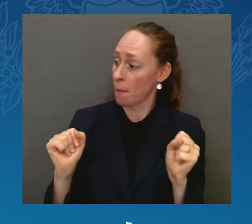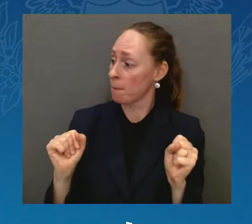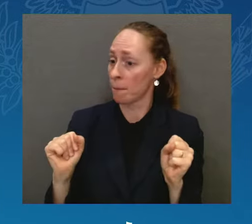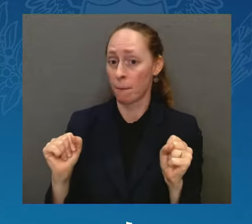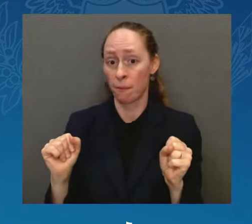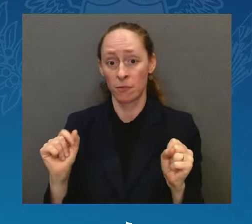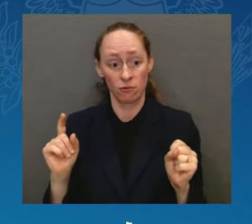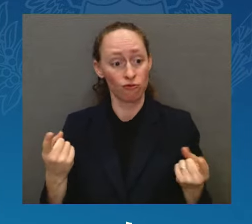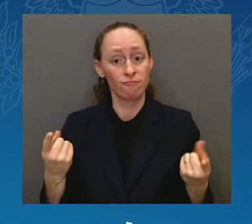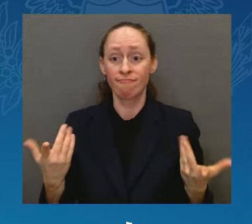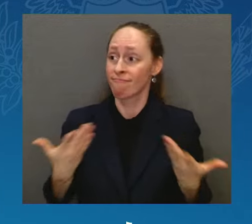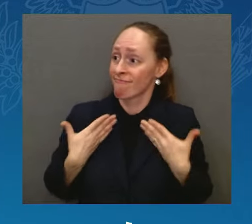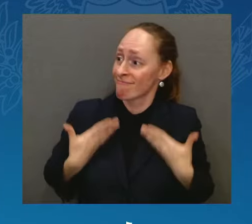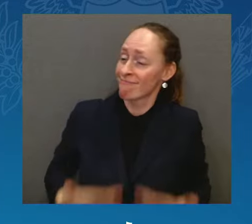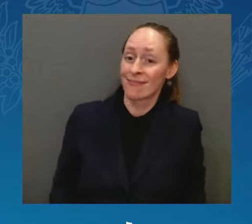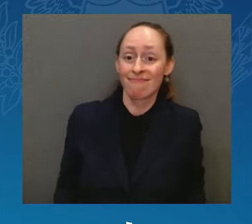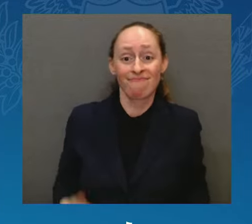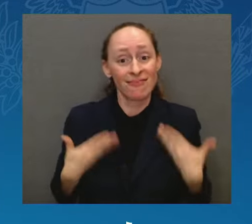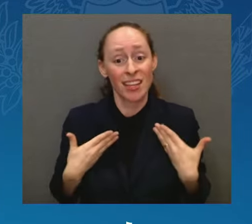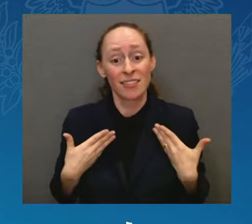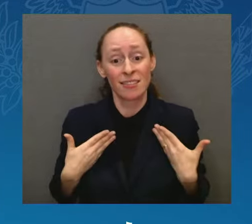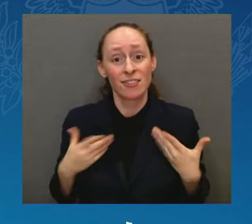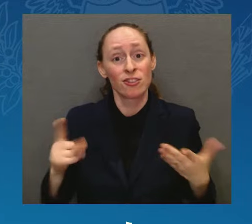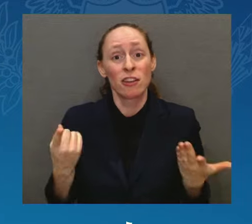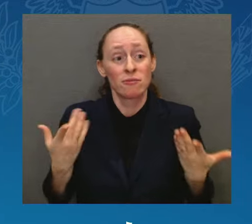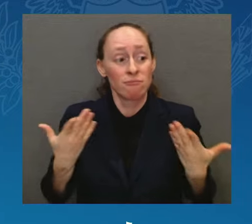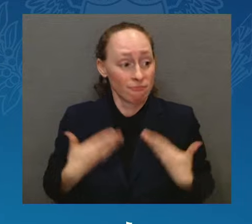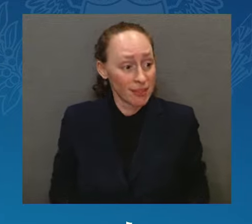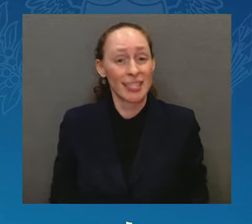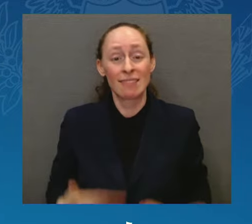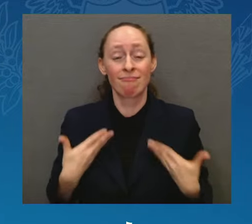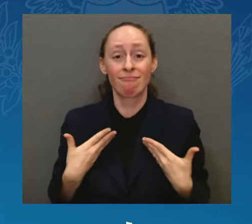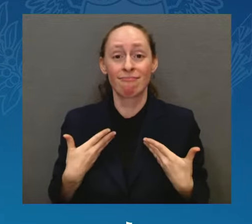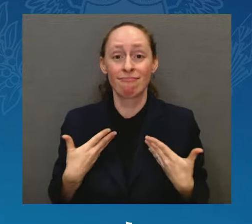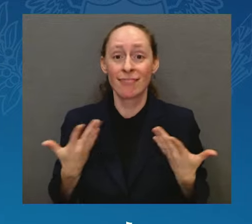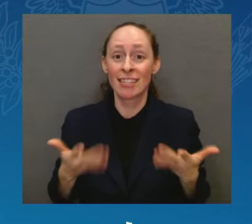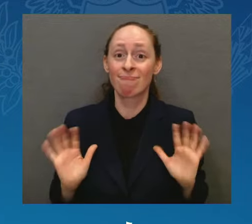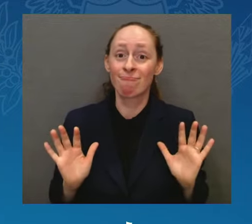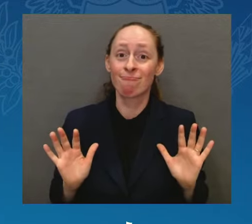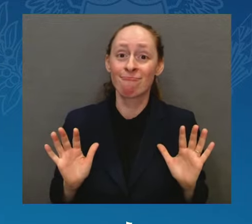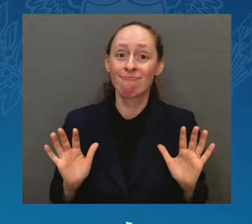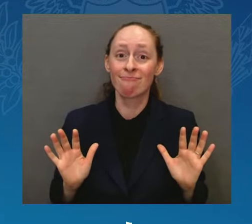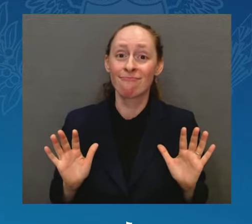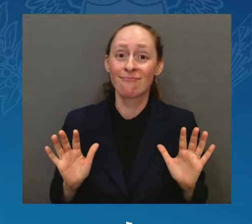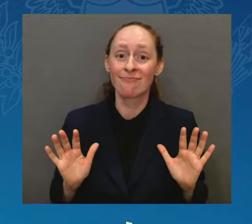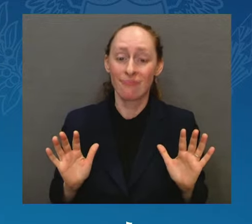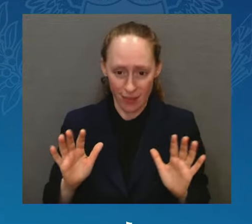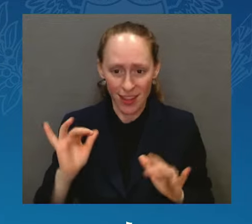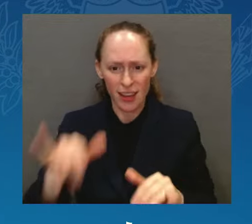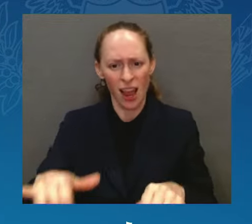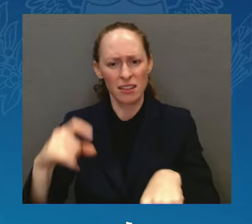To just be. In this moment, extremists attempt to demonize